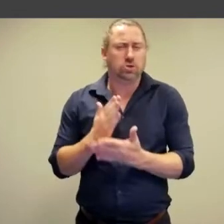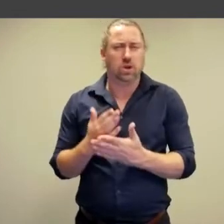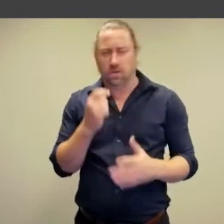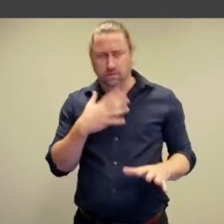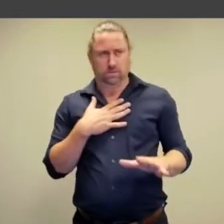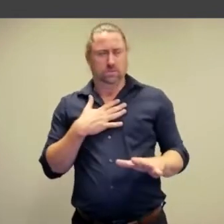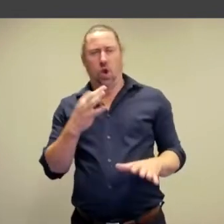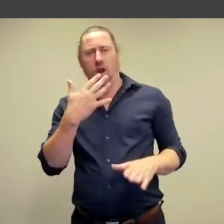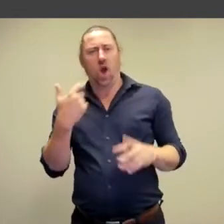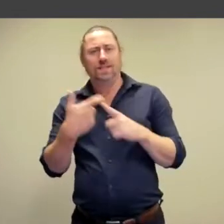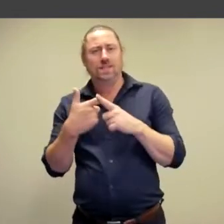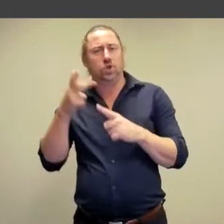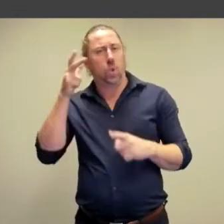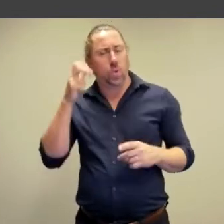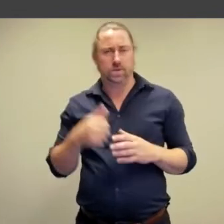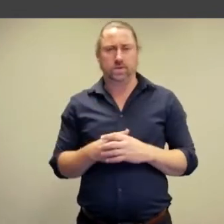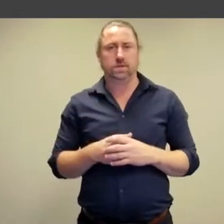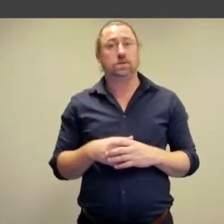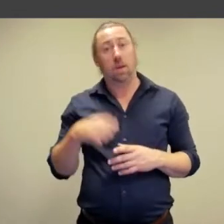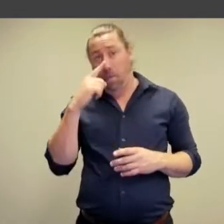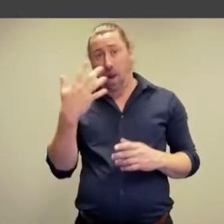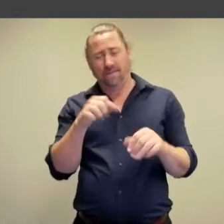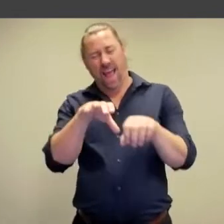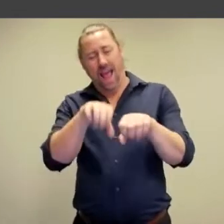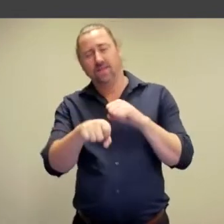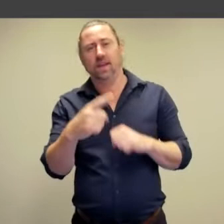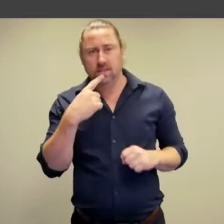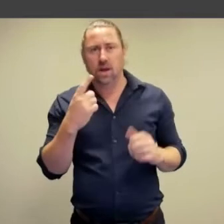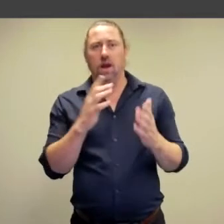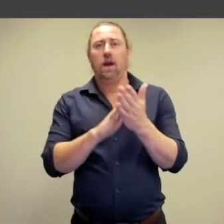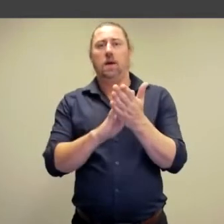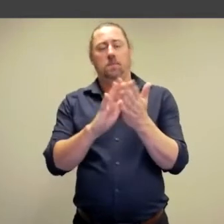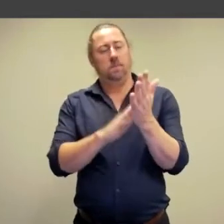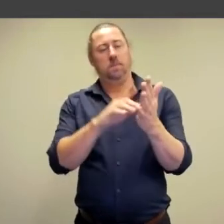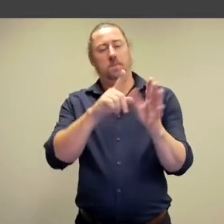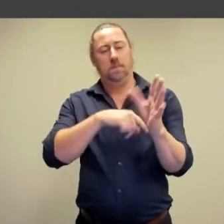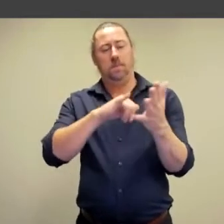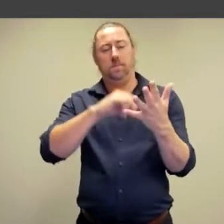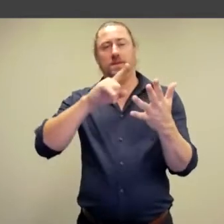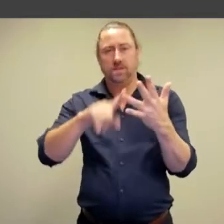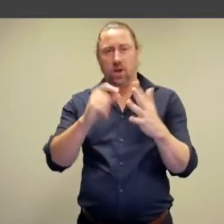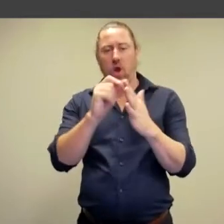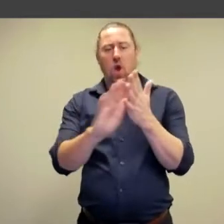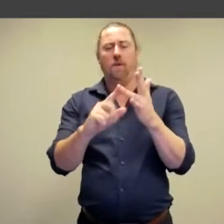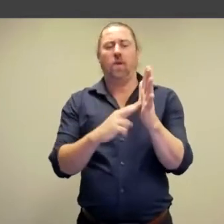There is a term for the hatred of sounds,